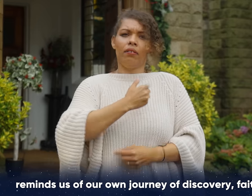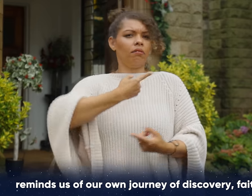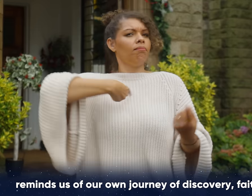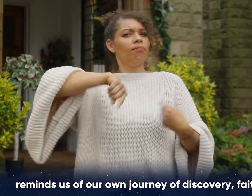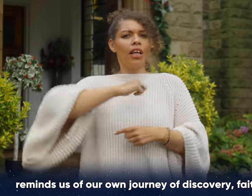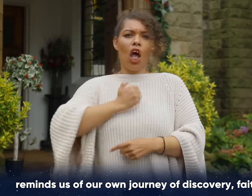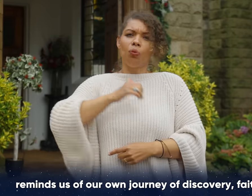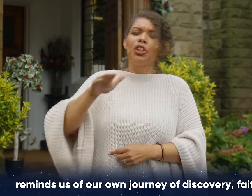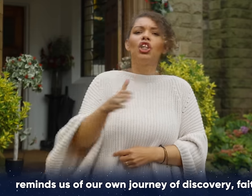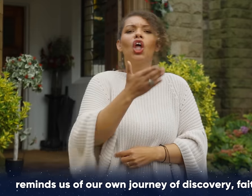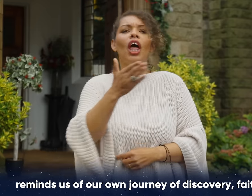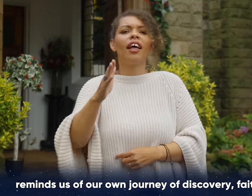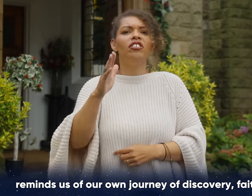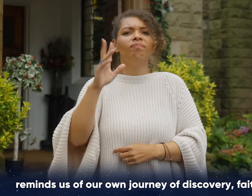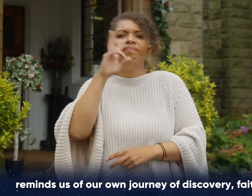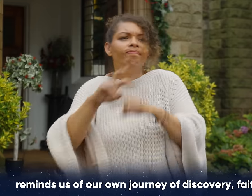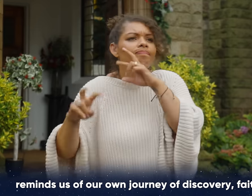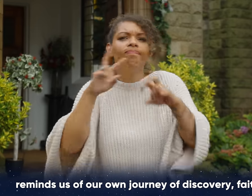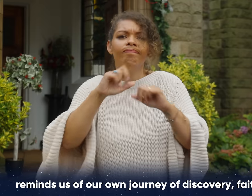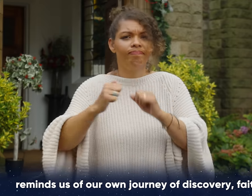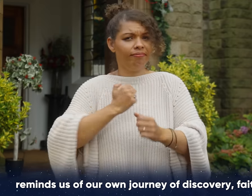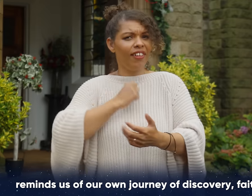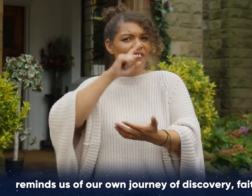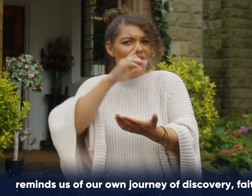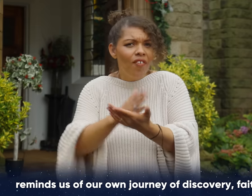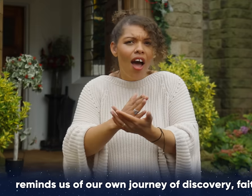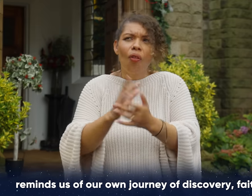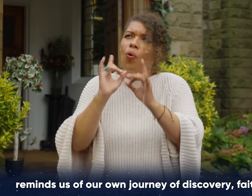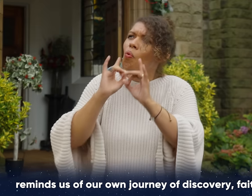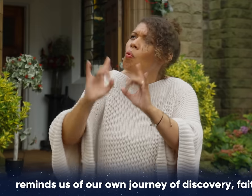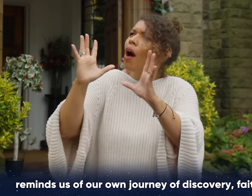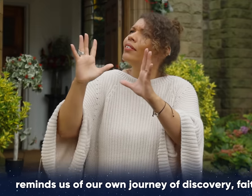reminds us of our own journey of discovery, faith,